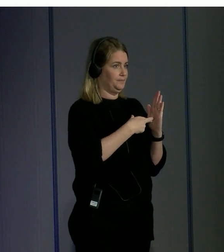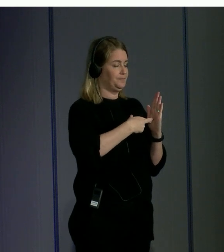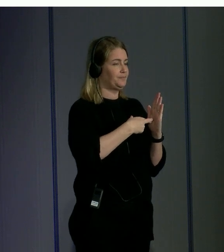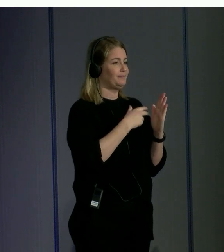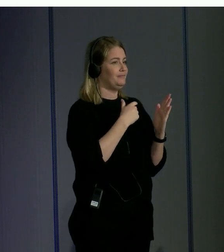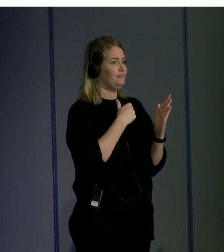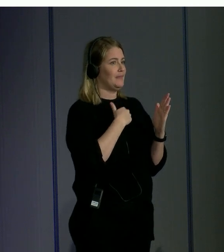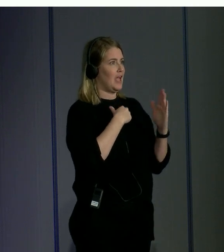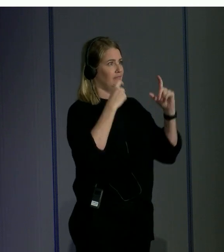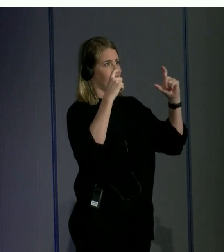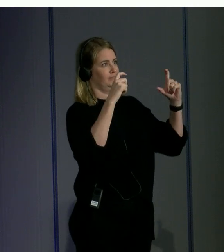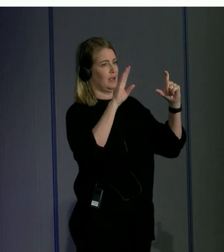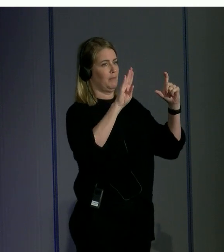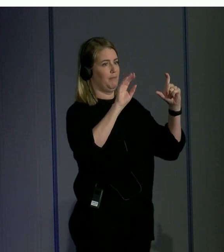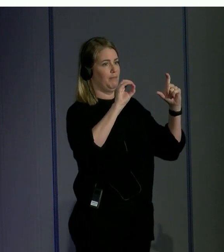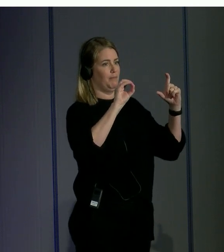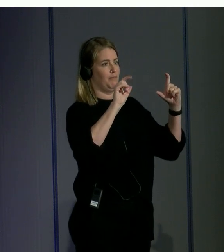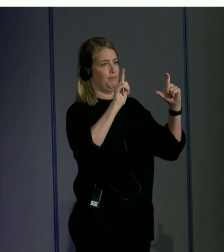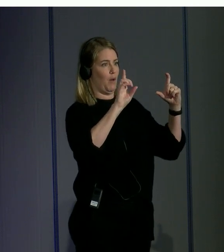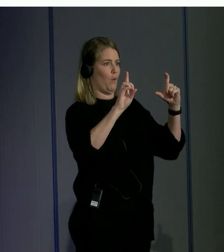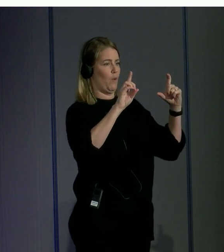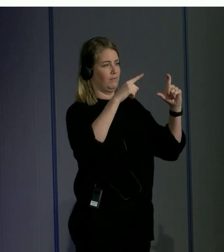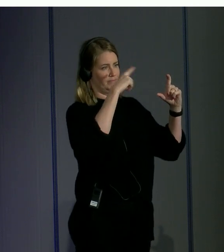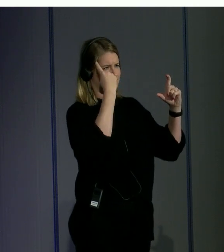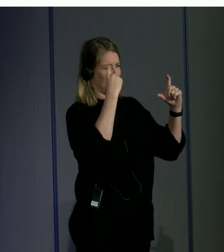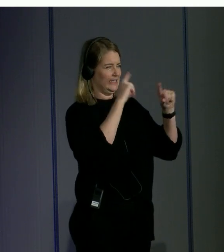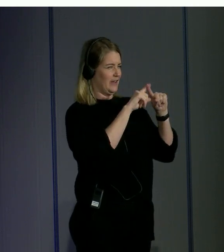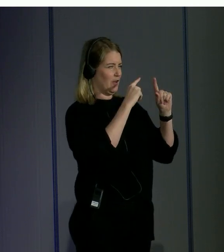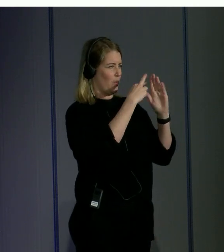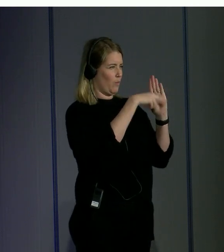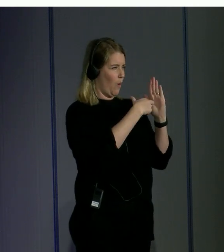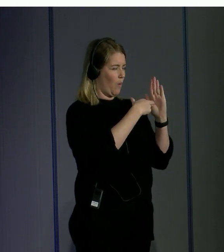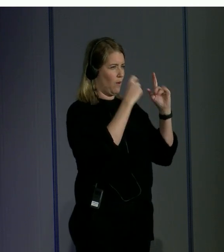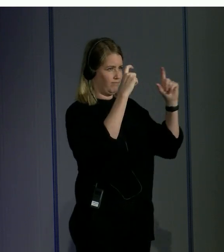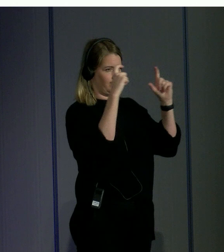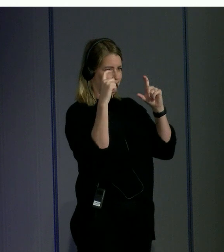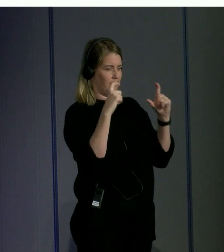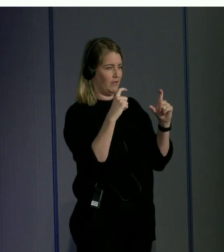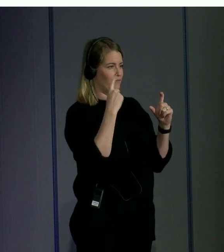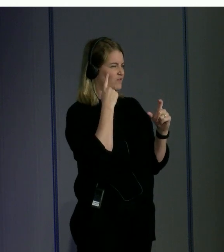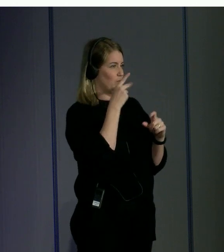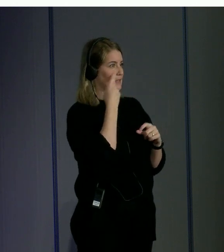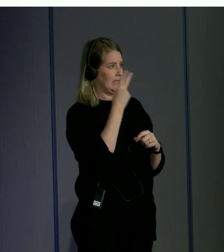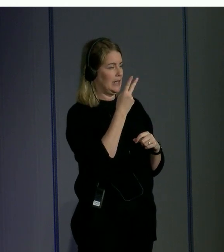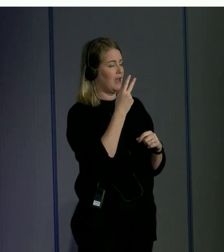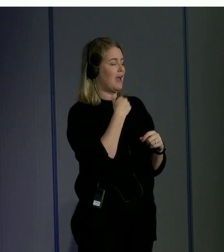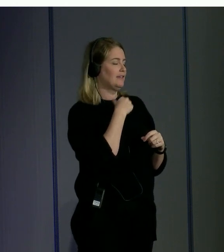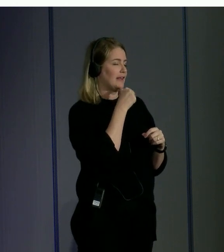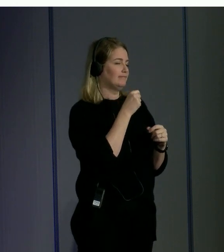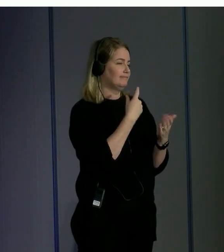And I bolded the rows of API accessibility for you.